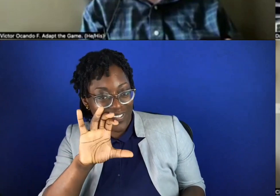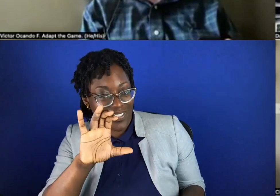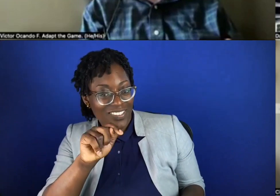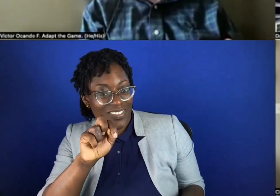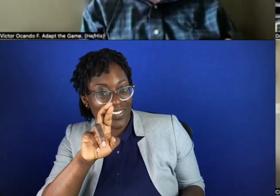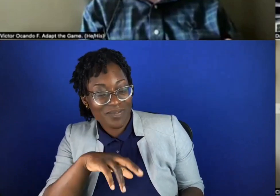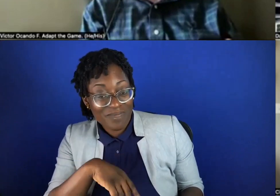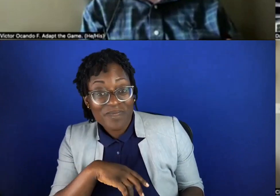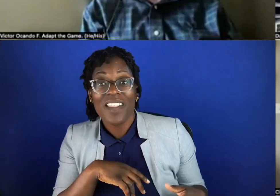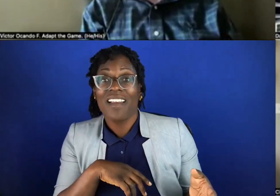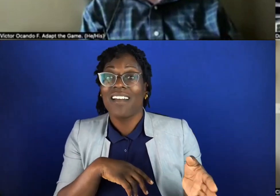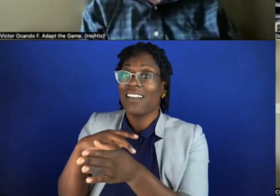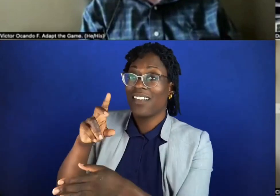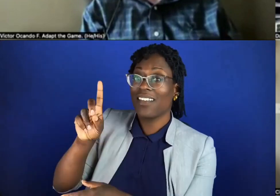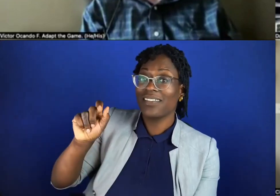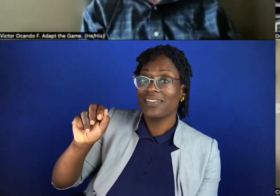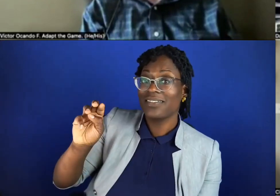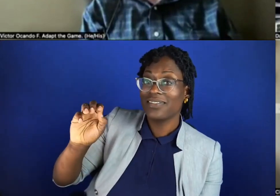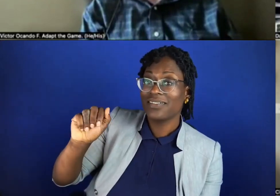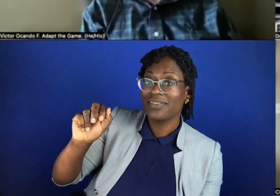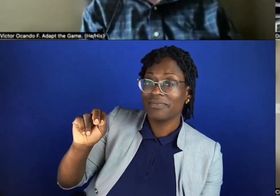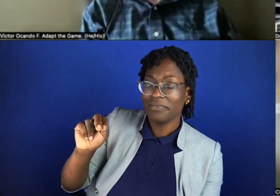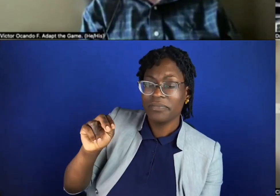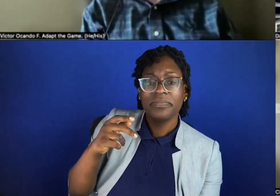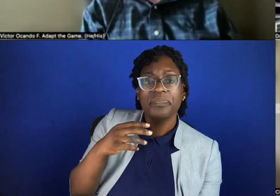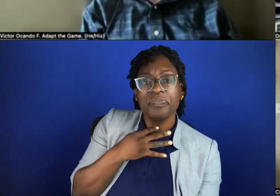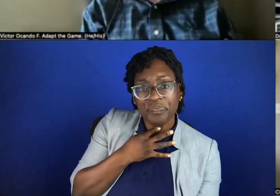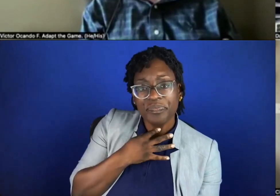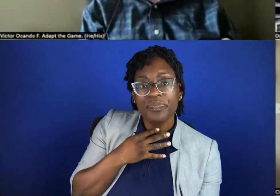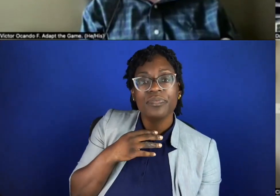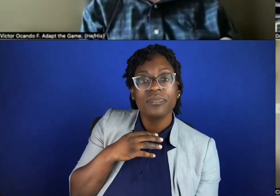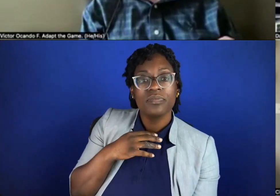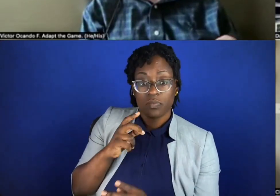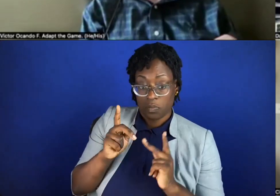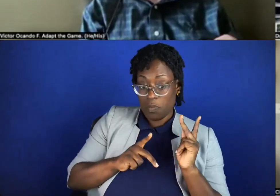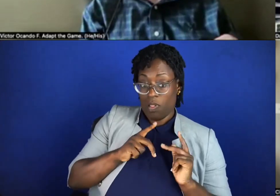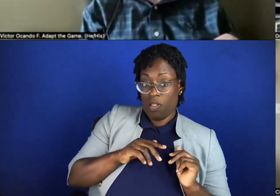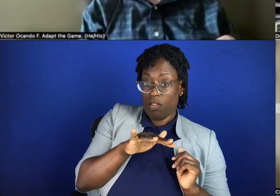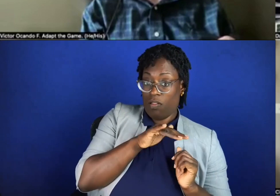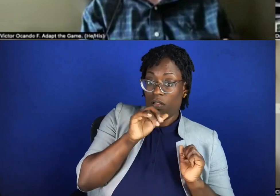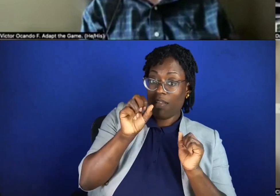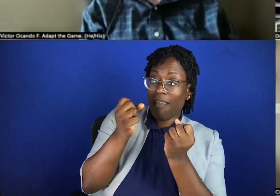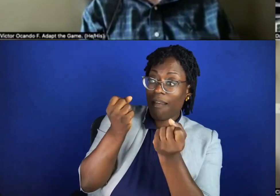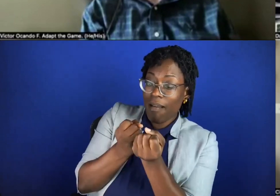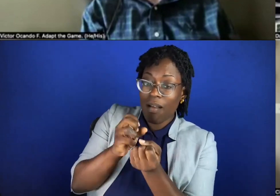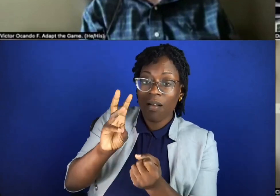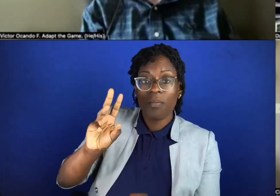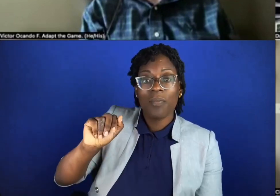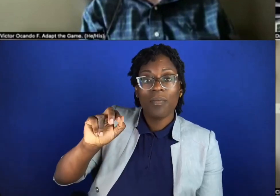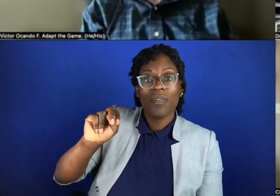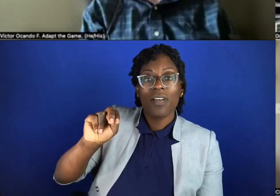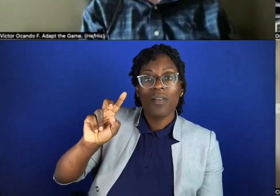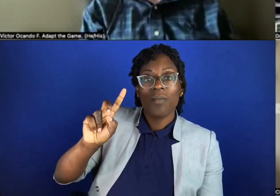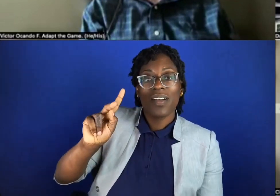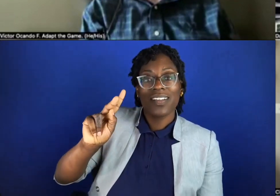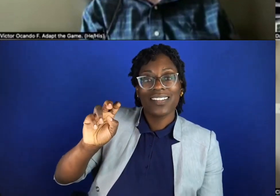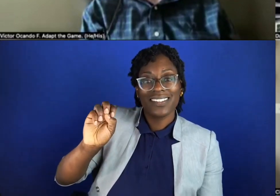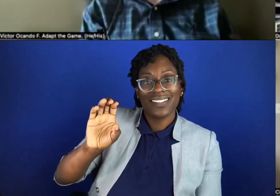Daman, what about you? How can people help Wandke Consulting and you?